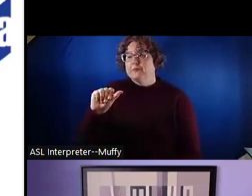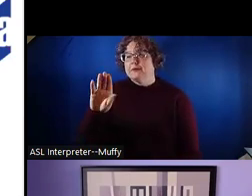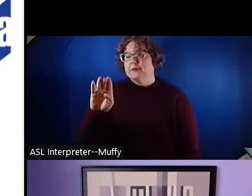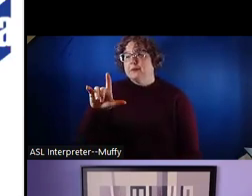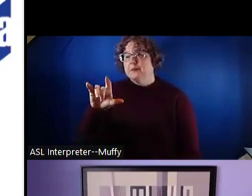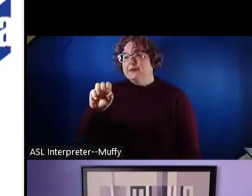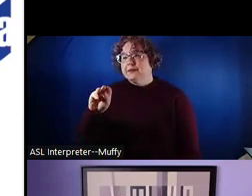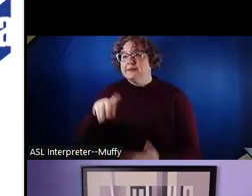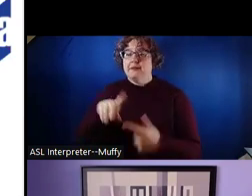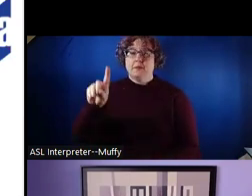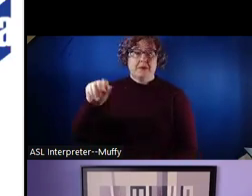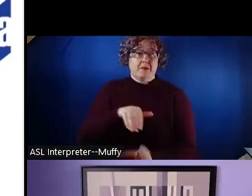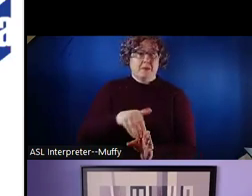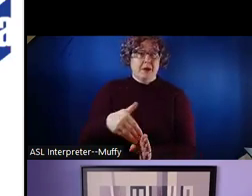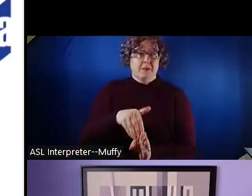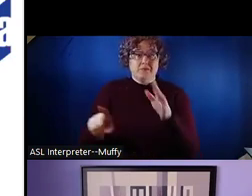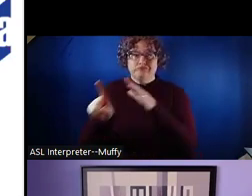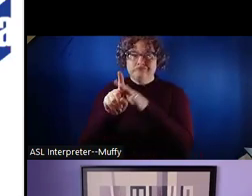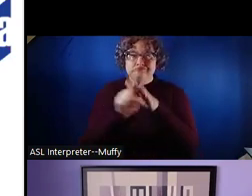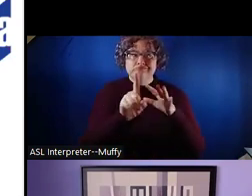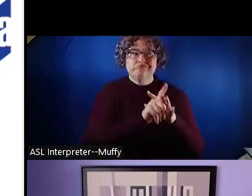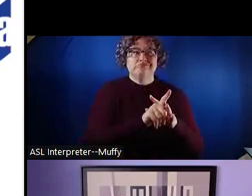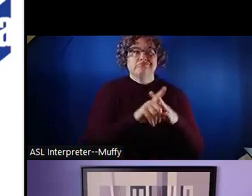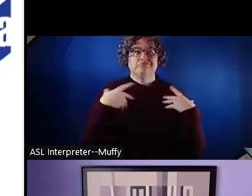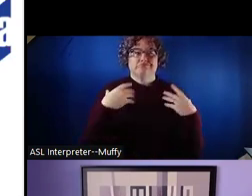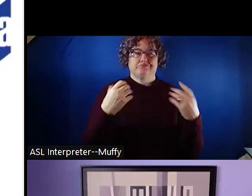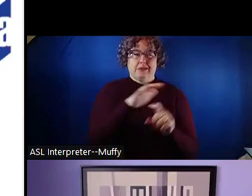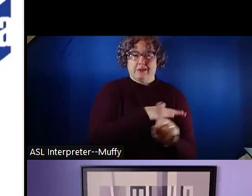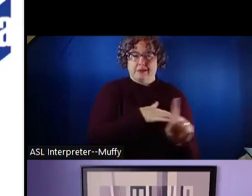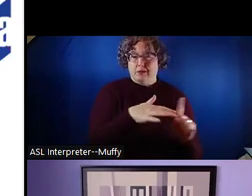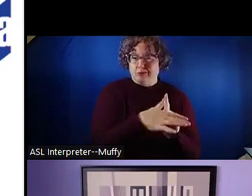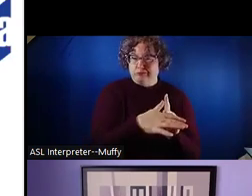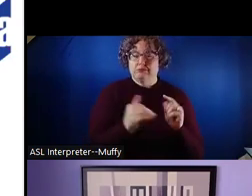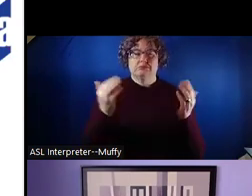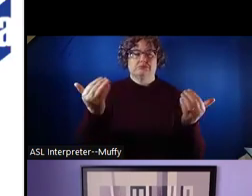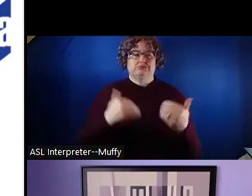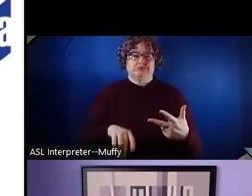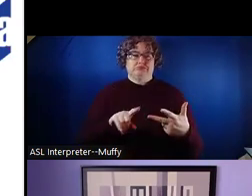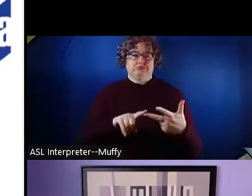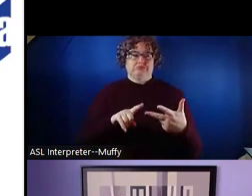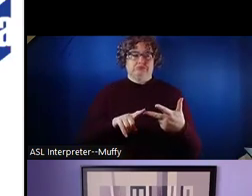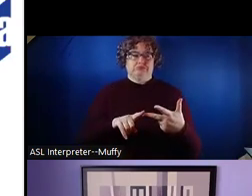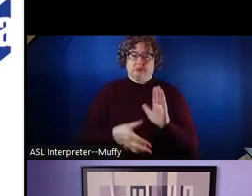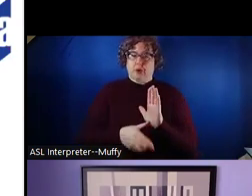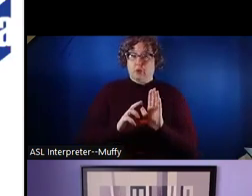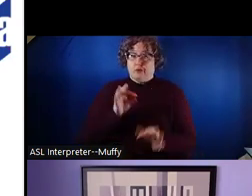in healthcare interactions and spaces. We'll briefly review some of the strategies based on the research